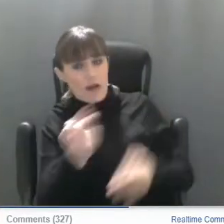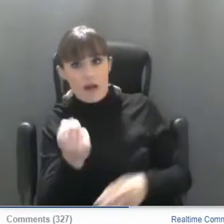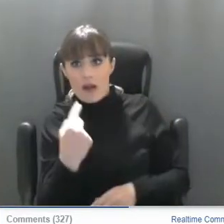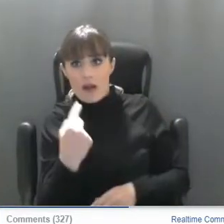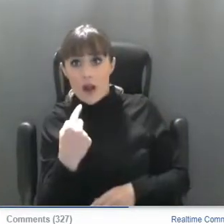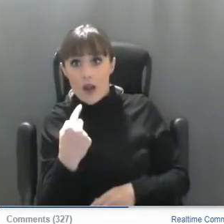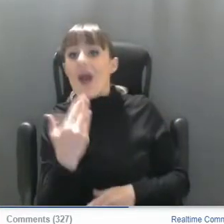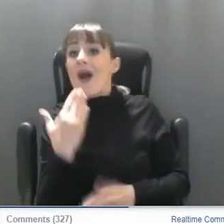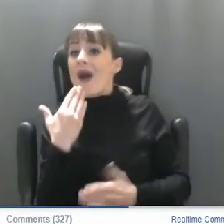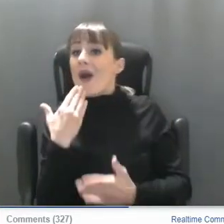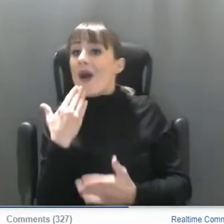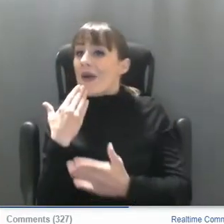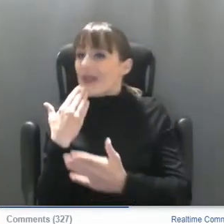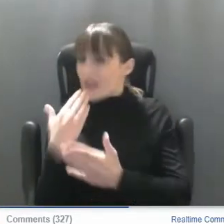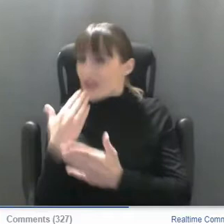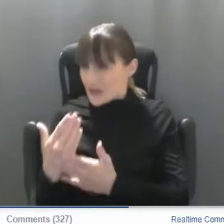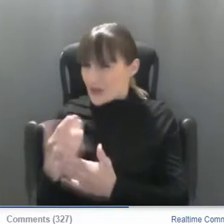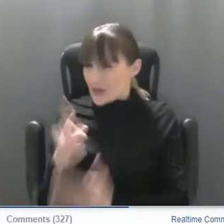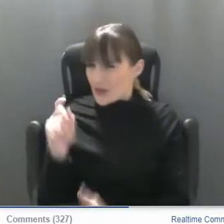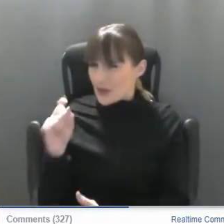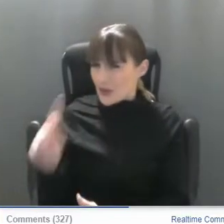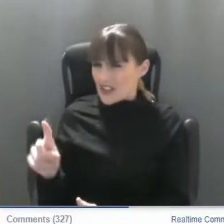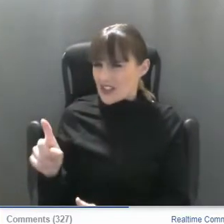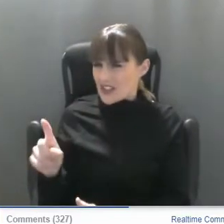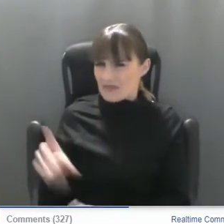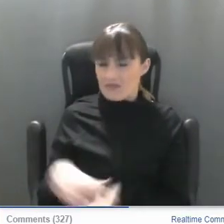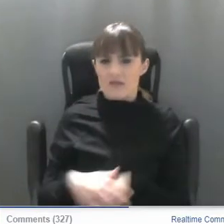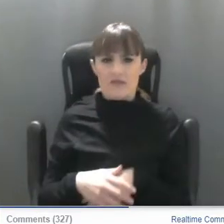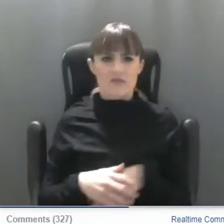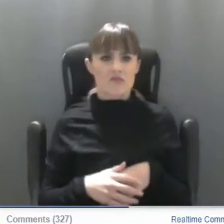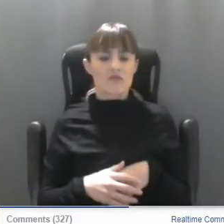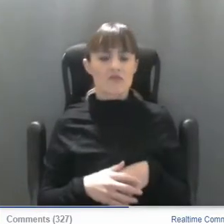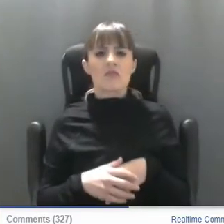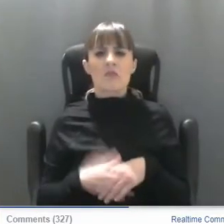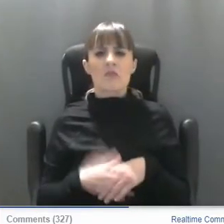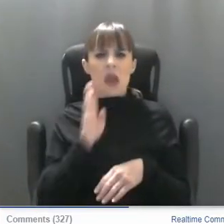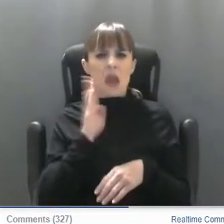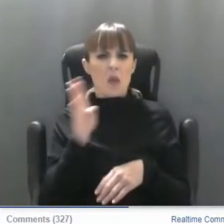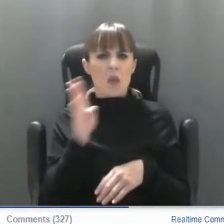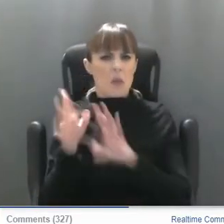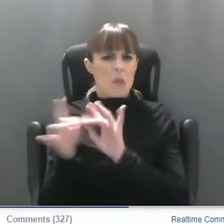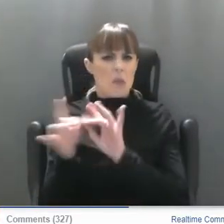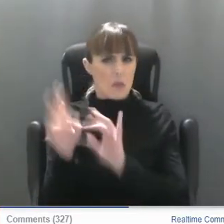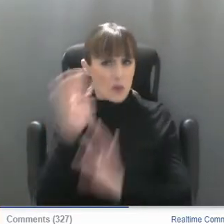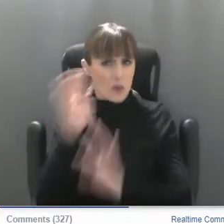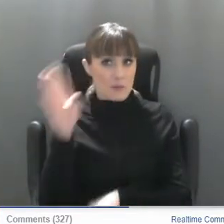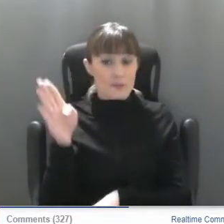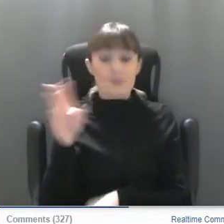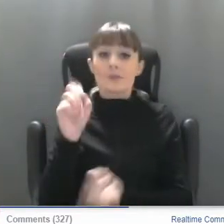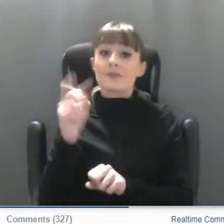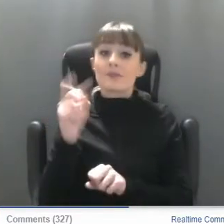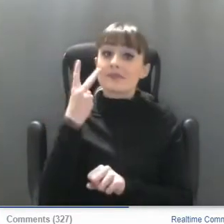get back to that. You can see here, we've blocked off the pathway. We do still have some gift shop kiosks, the gift shop is closed.